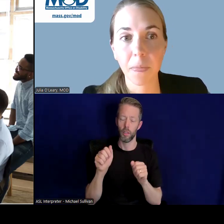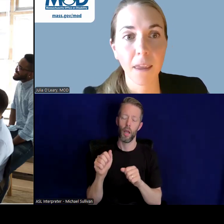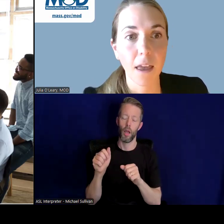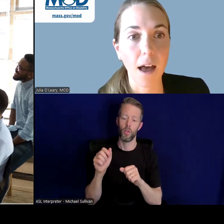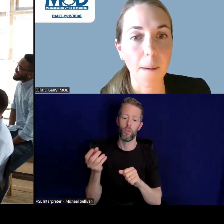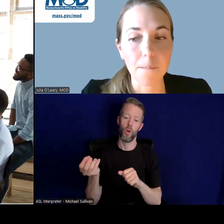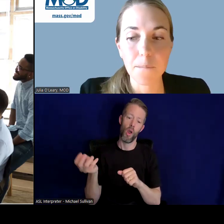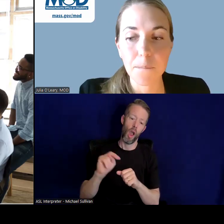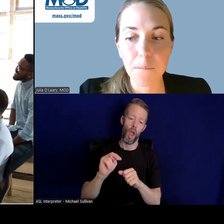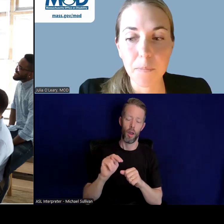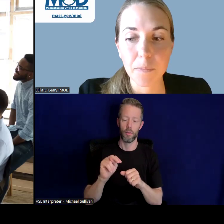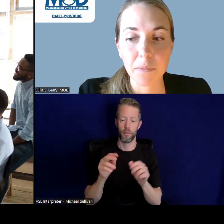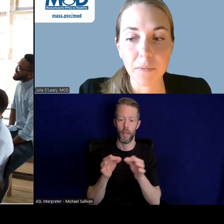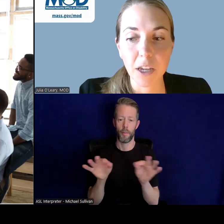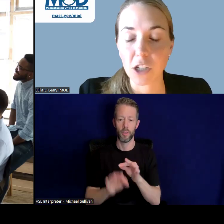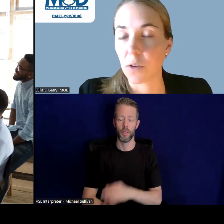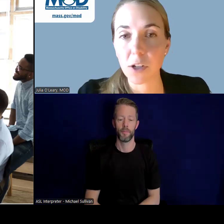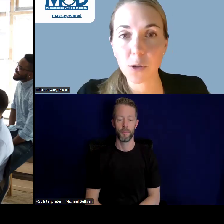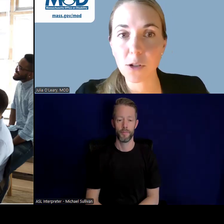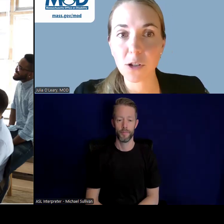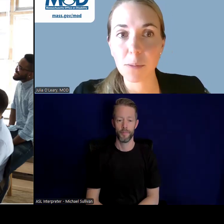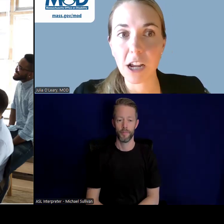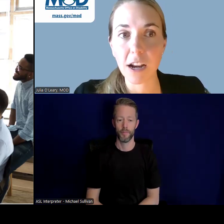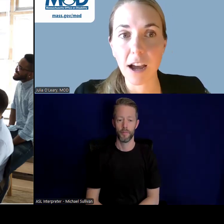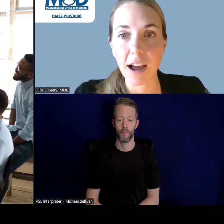You can turn on that captioning.